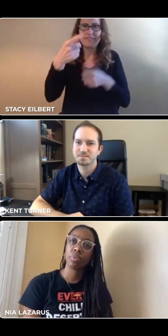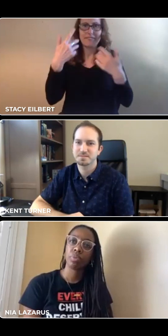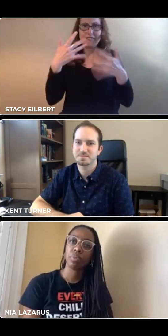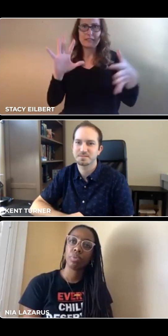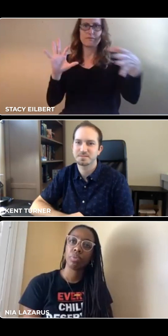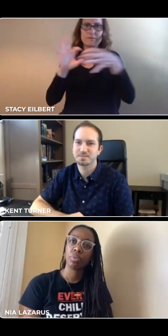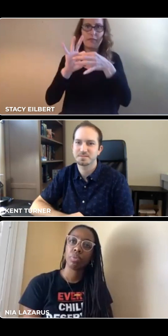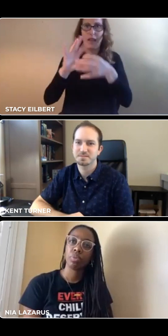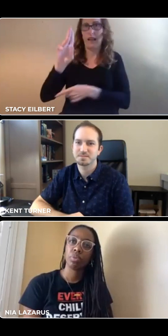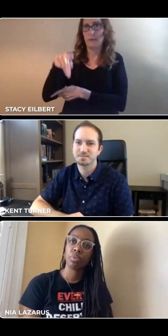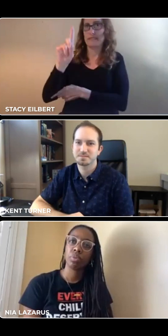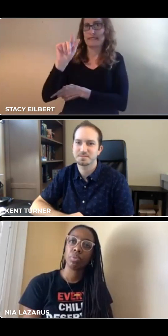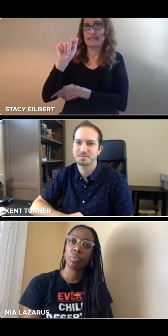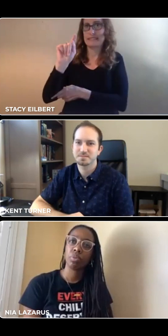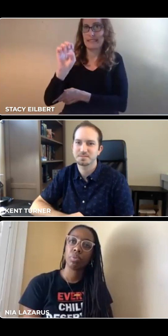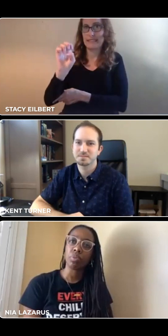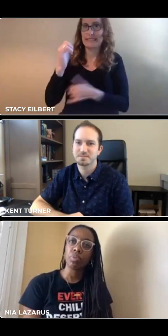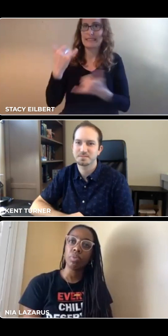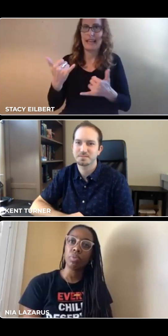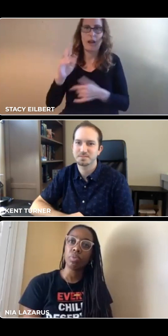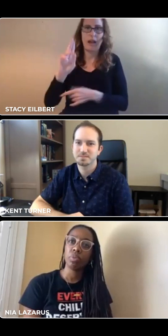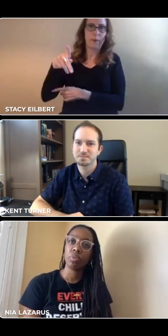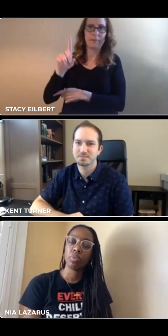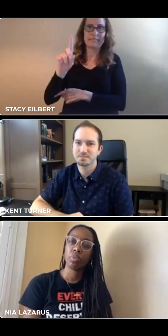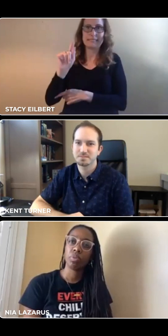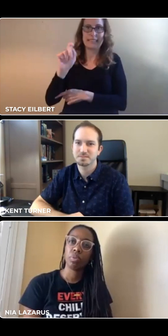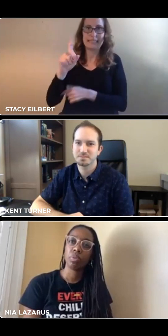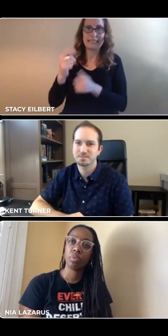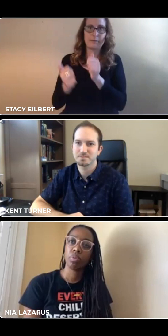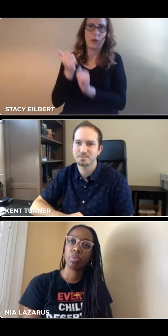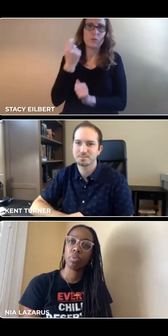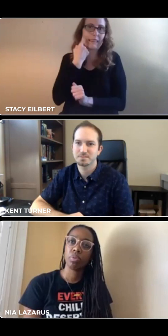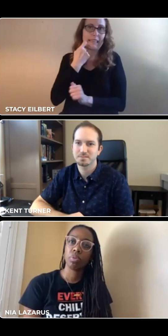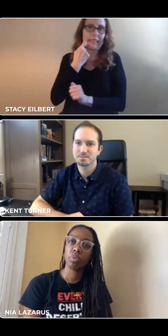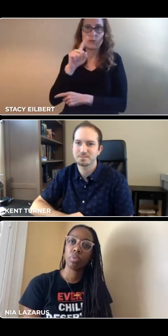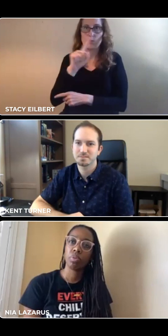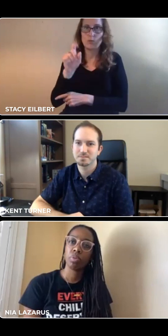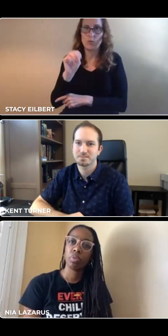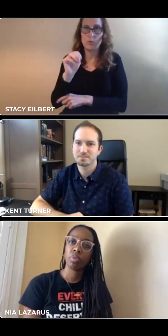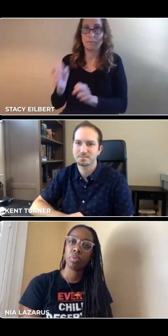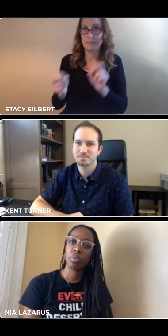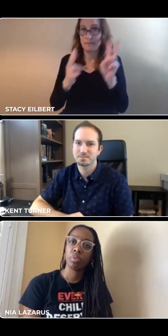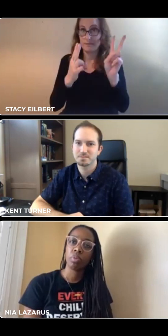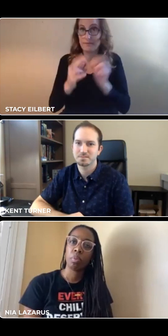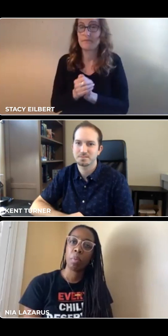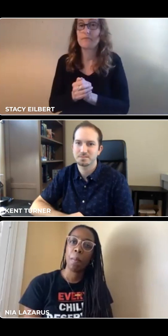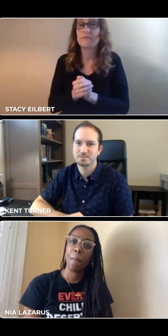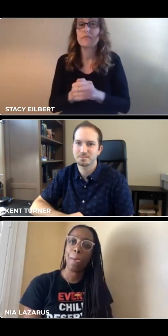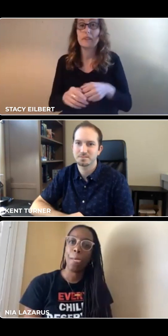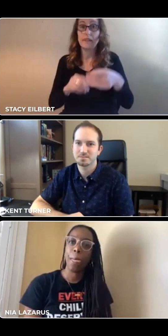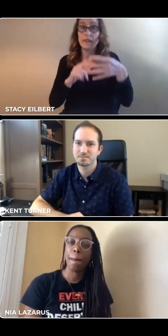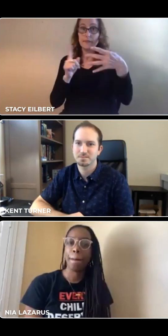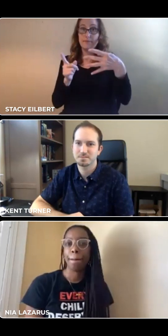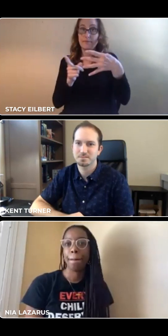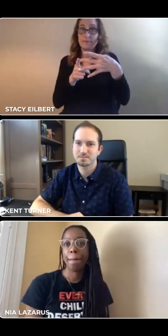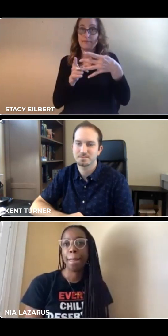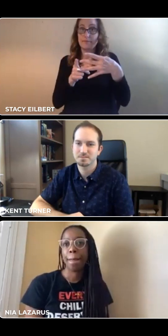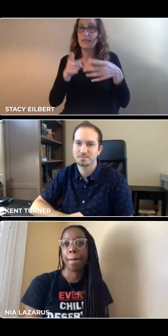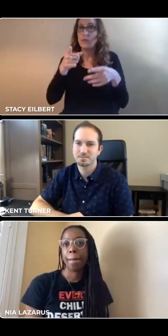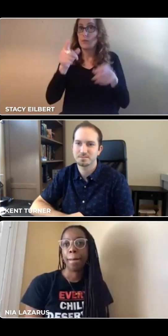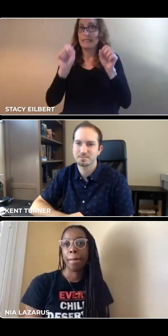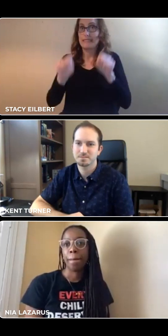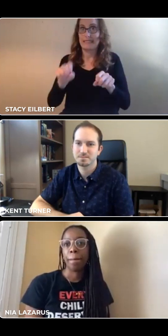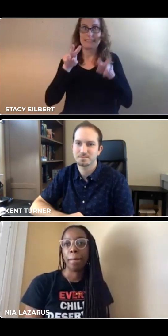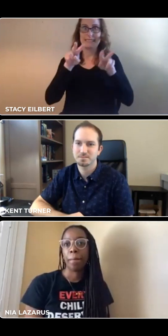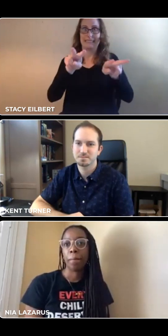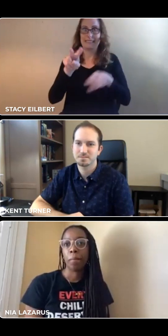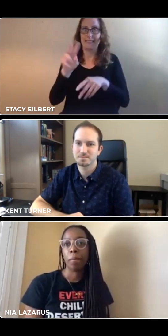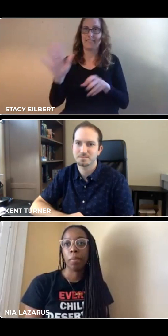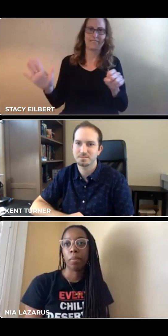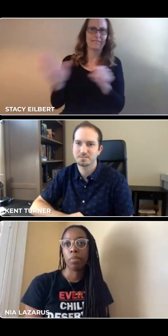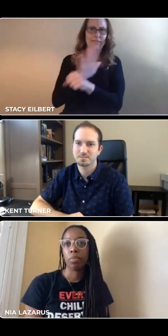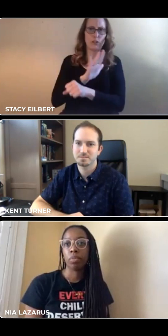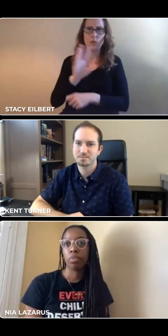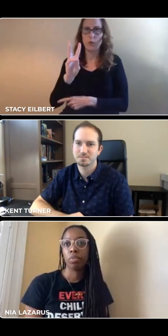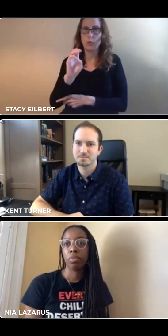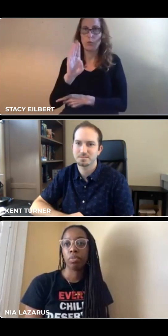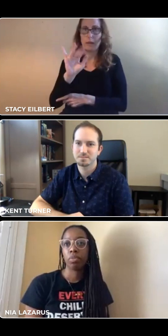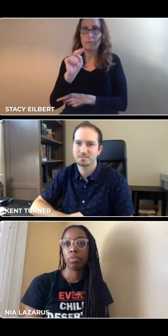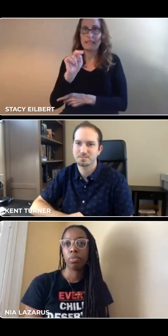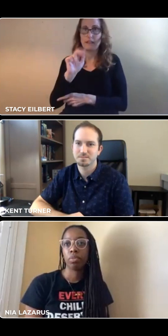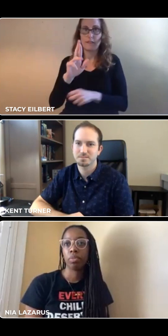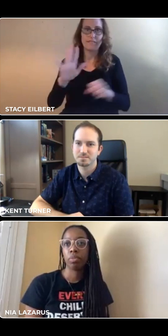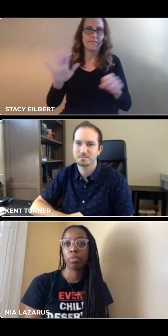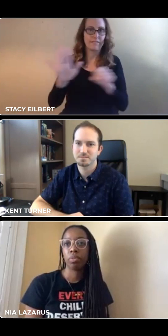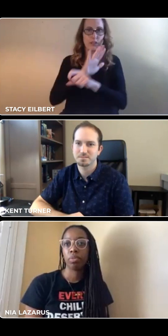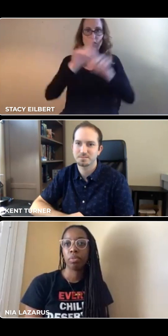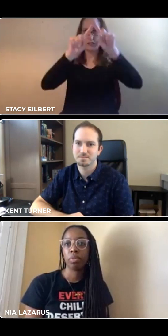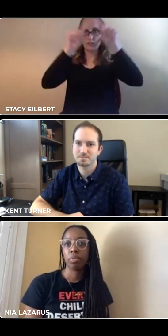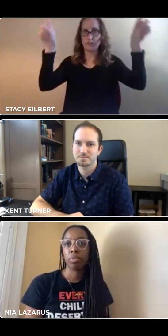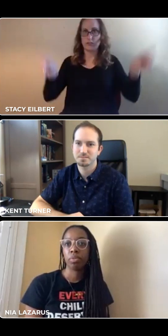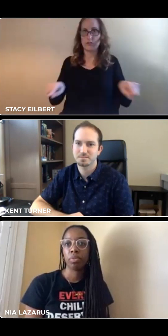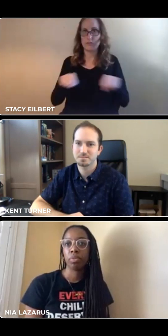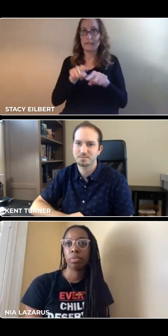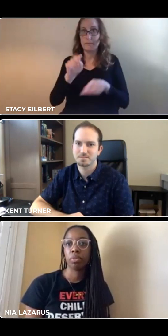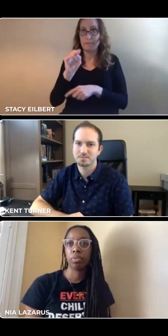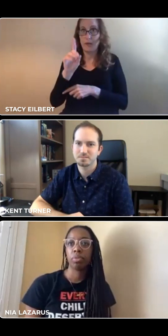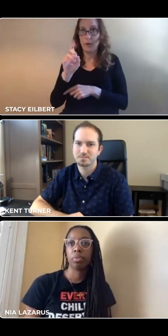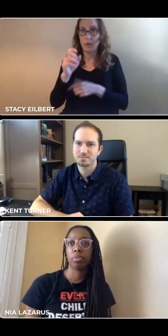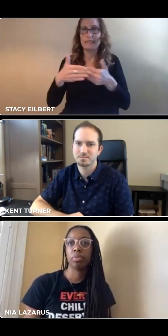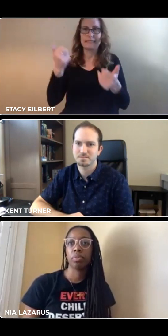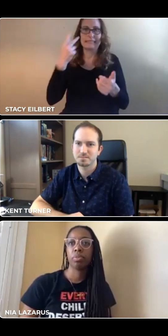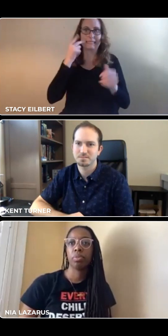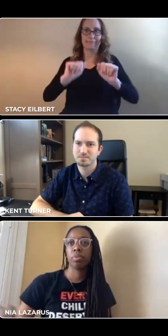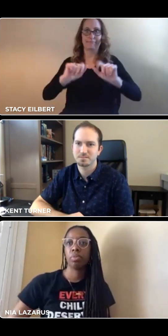Make sure you have the latest version of Zoom. You can watch this full webinar on your full